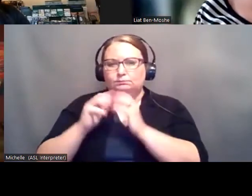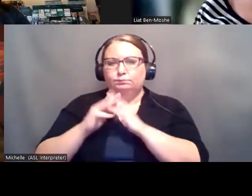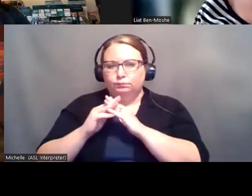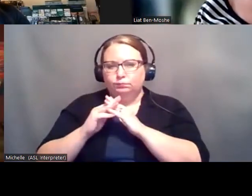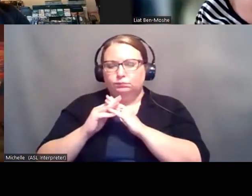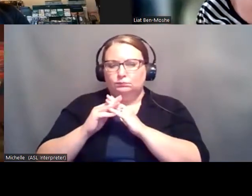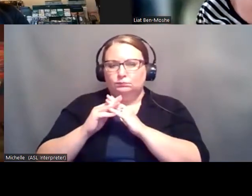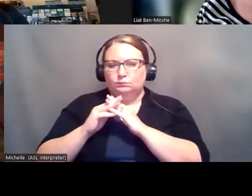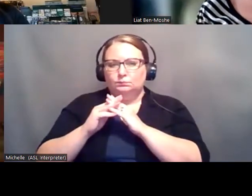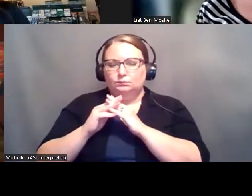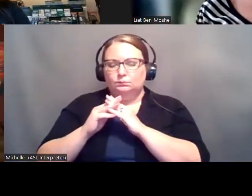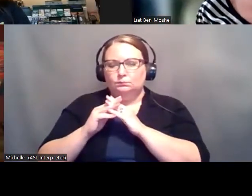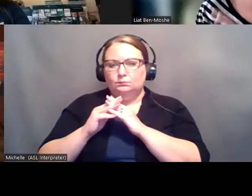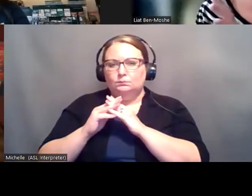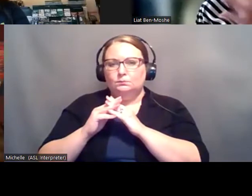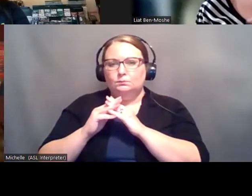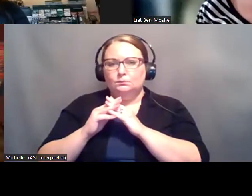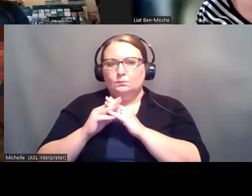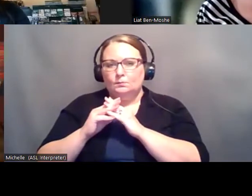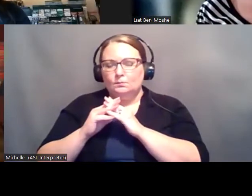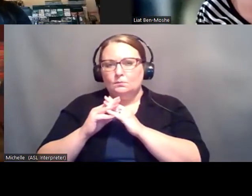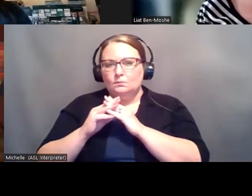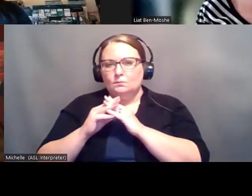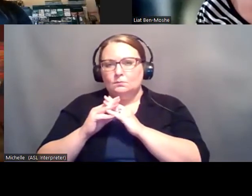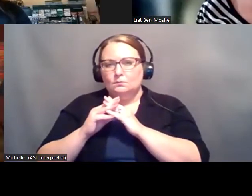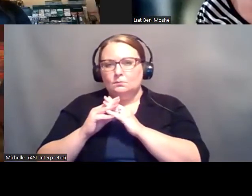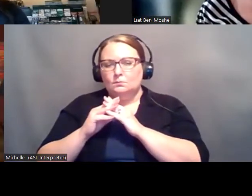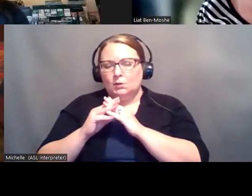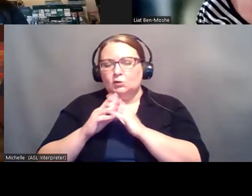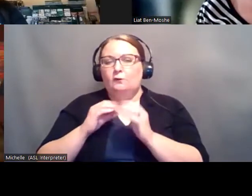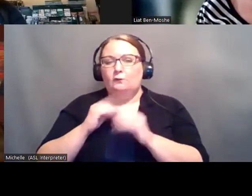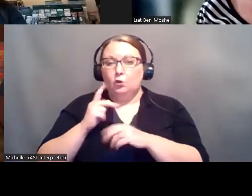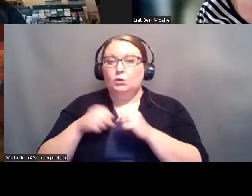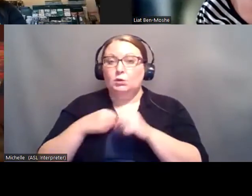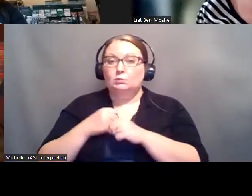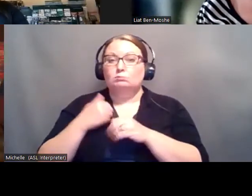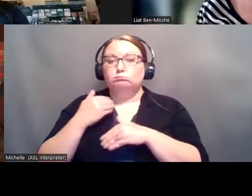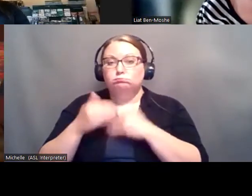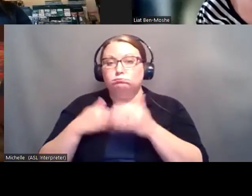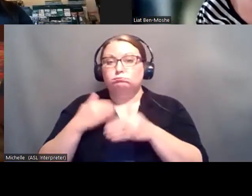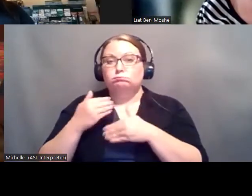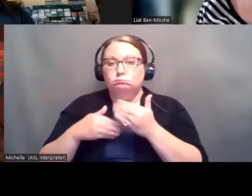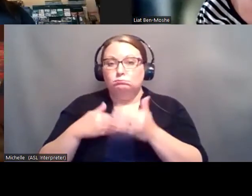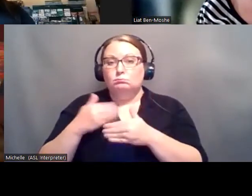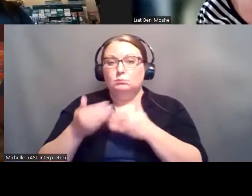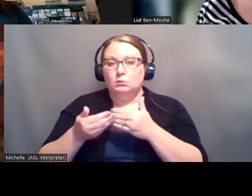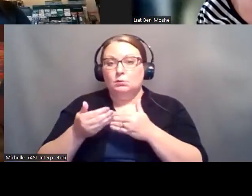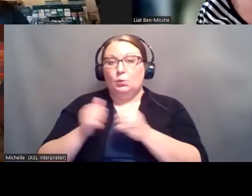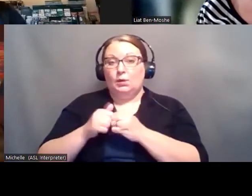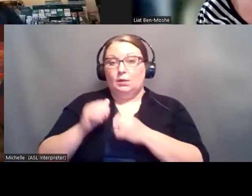And so after a few years after the BCCC was formed,